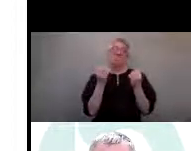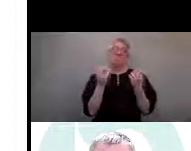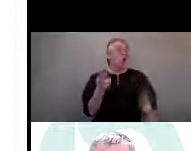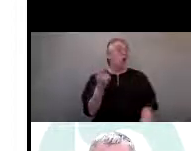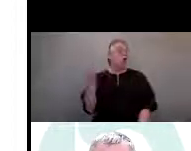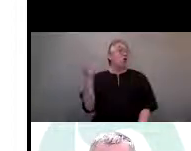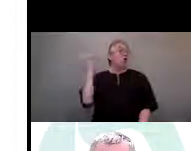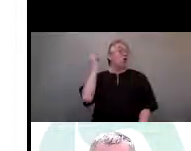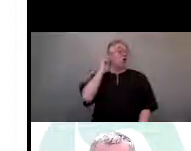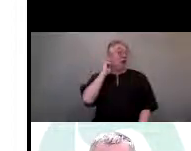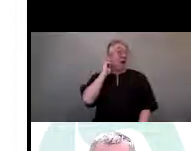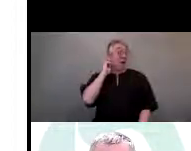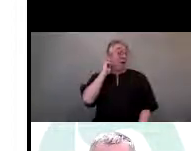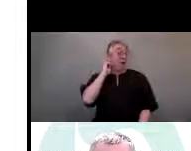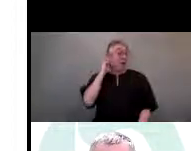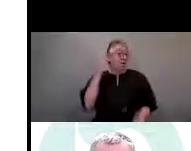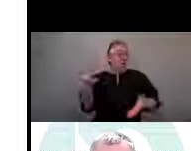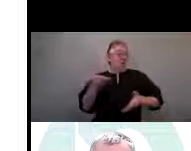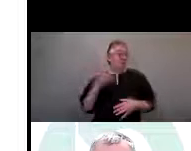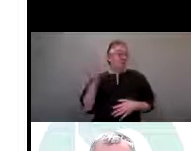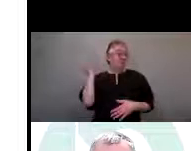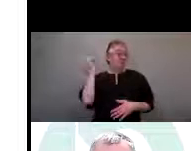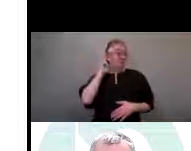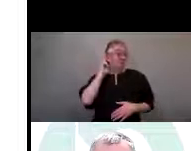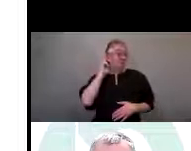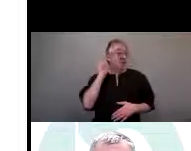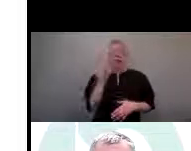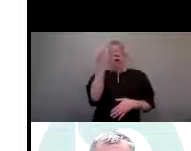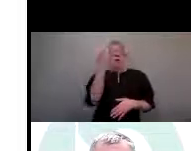benefits, affected by various subjective factors